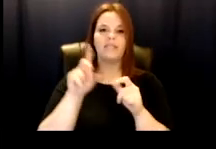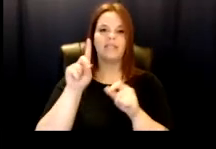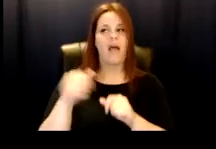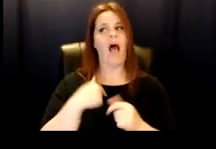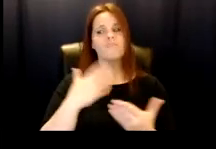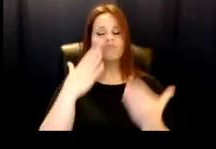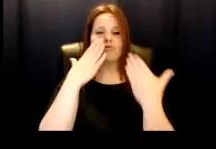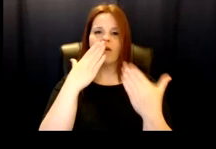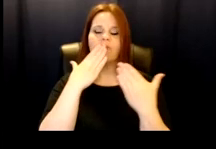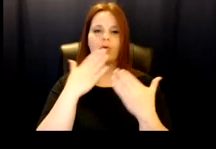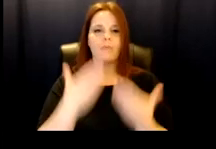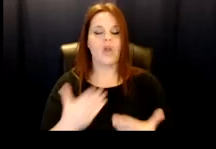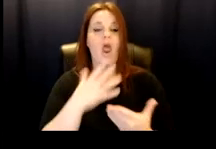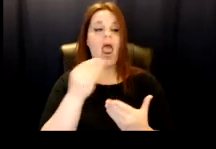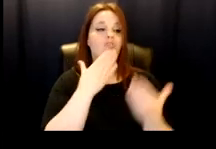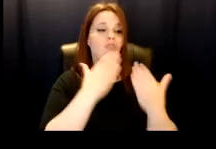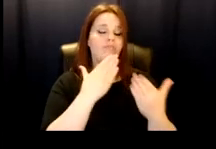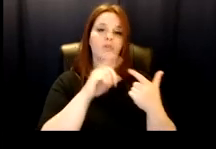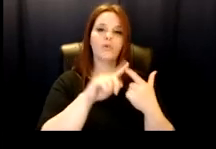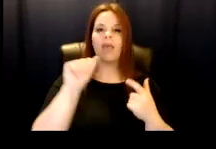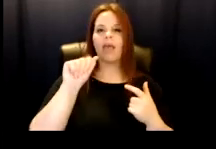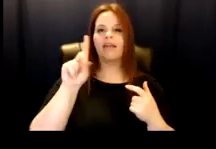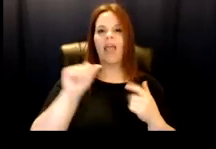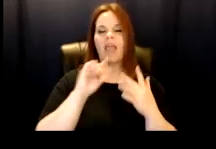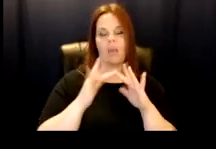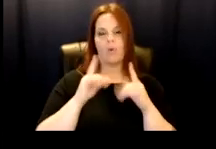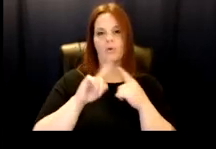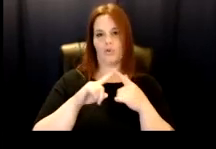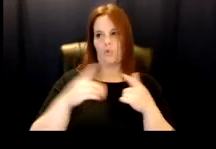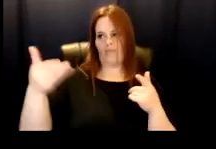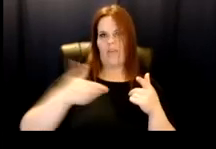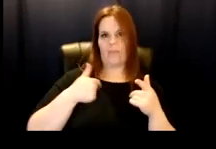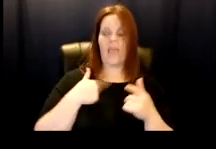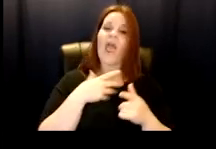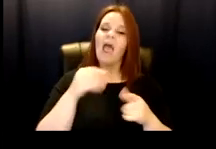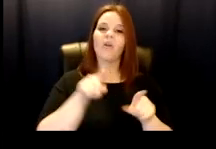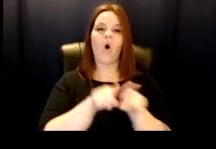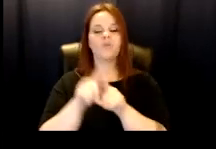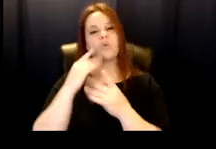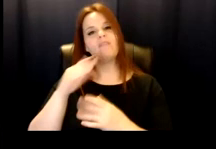the ADA Network for having me. I am specifically grateful to Linea Johnson and Dr. Mark Harniss,